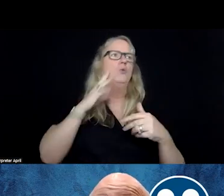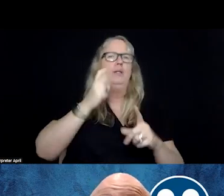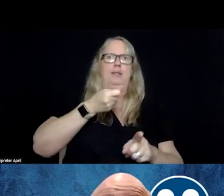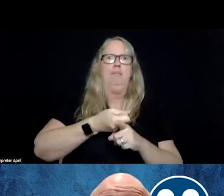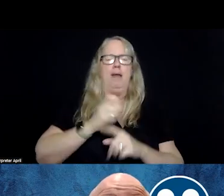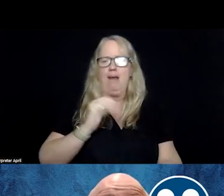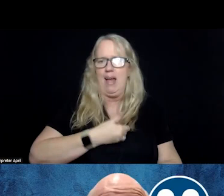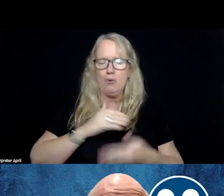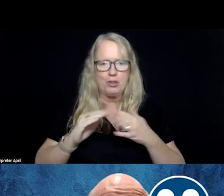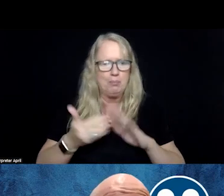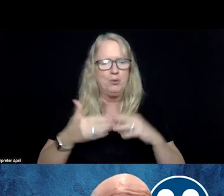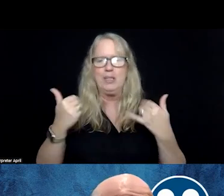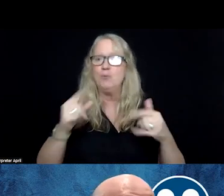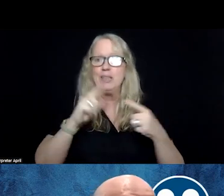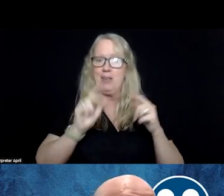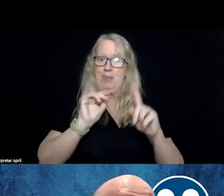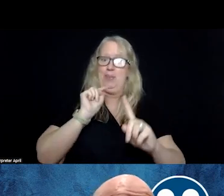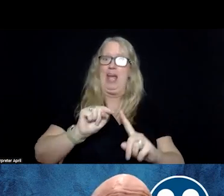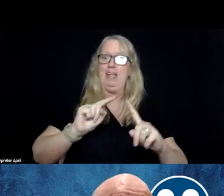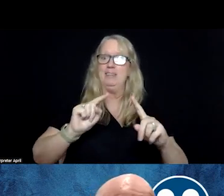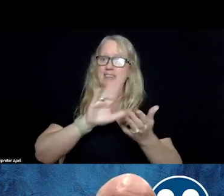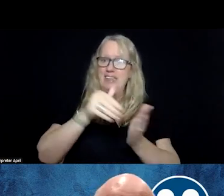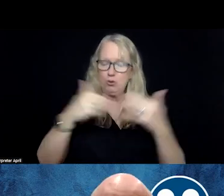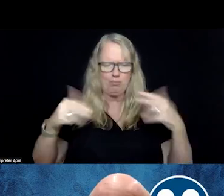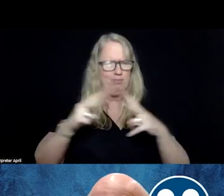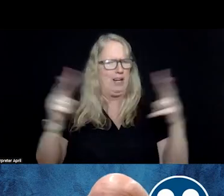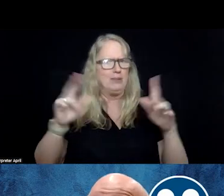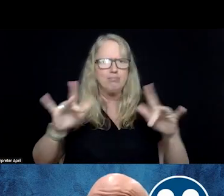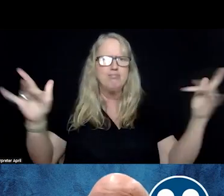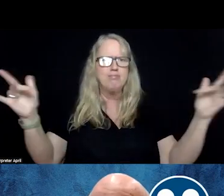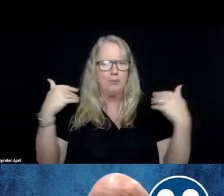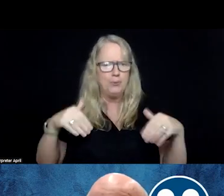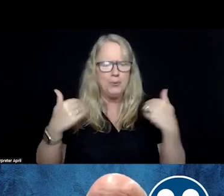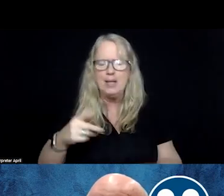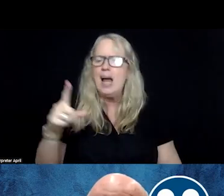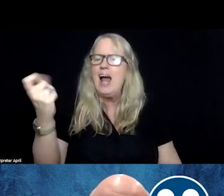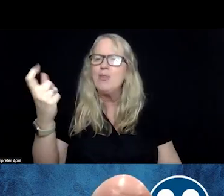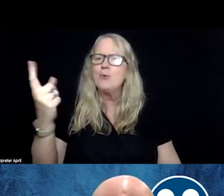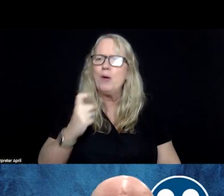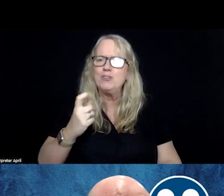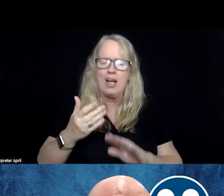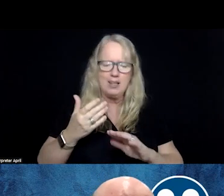IS ONE OF THE SHINING STARS. THAT IS NOT OUR